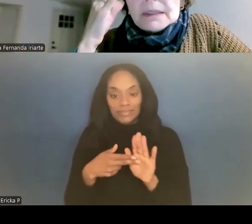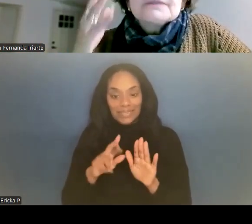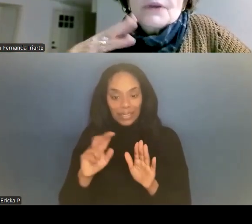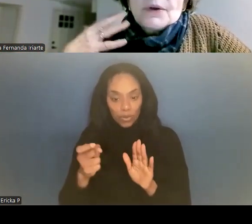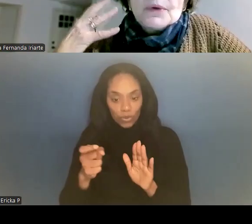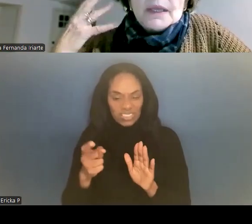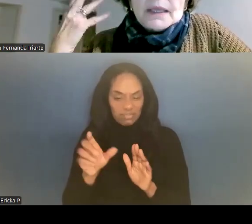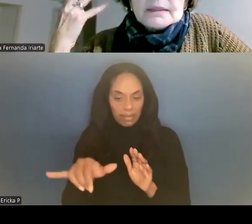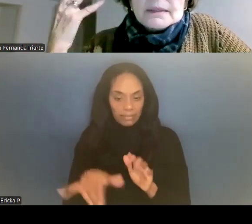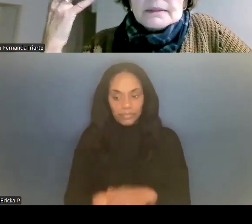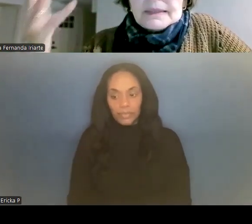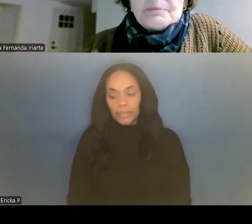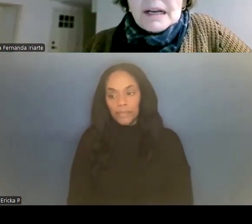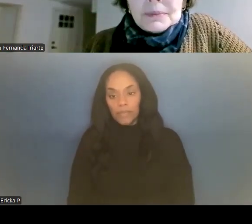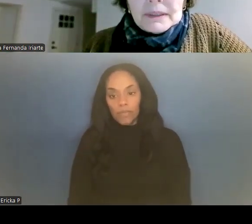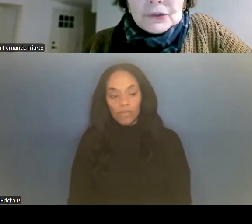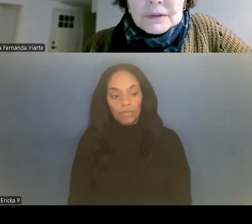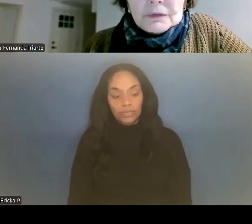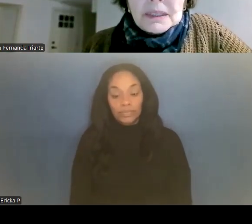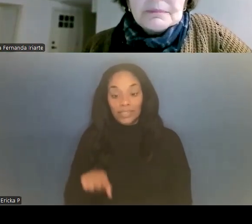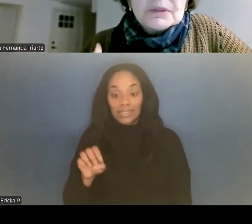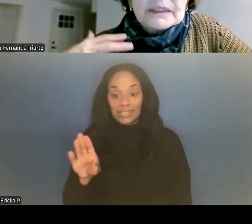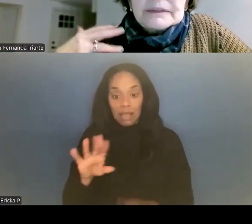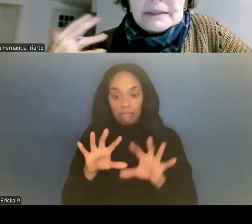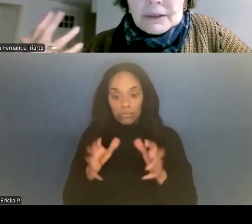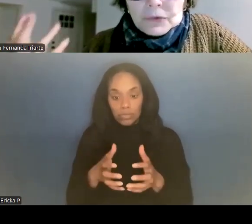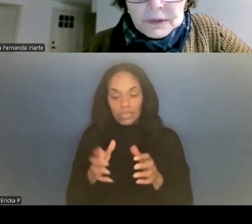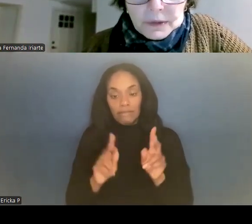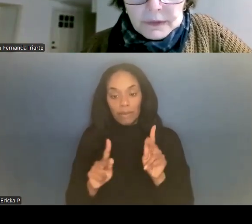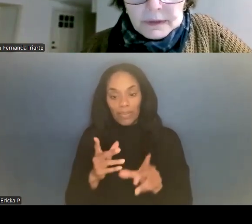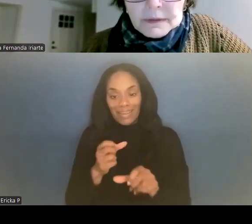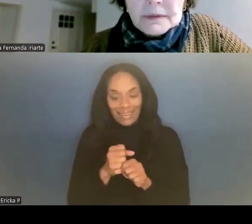So subpopulations of people get these extra services.